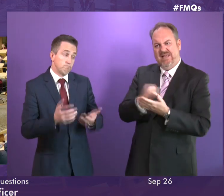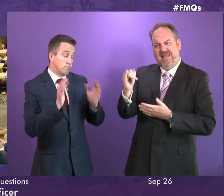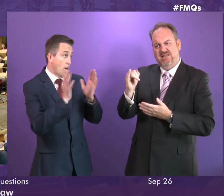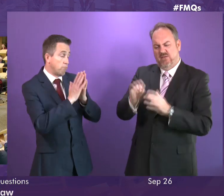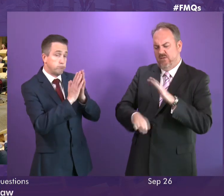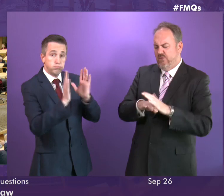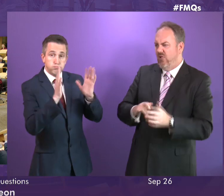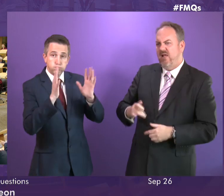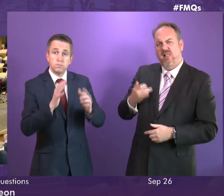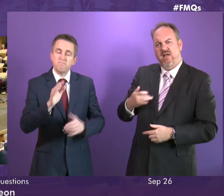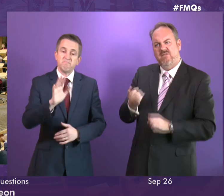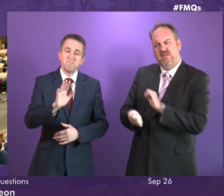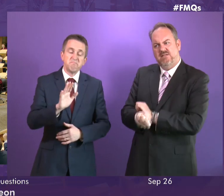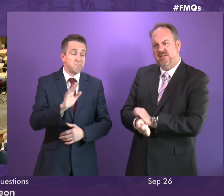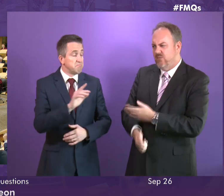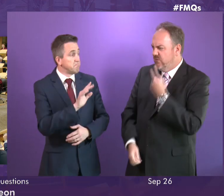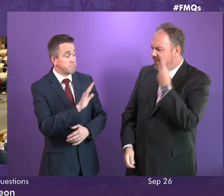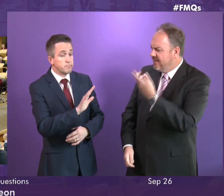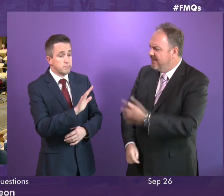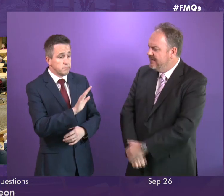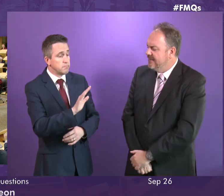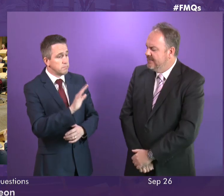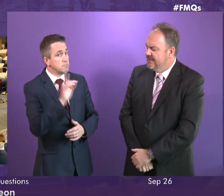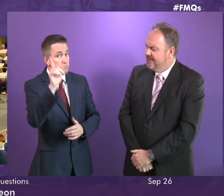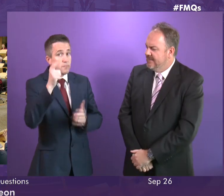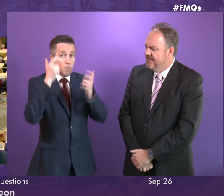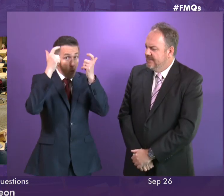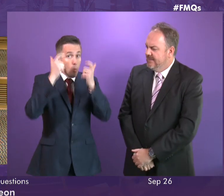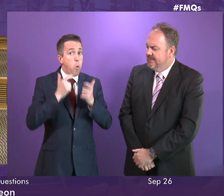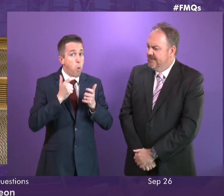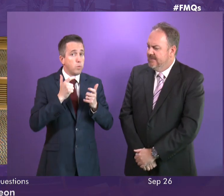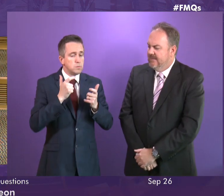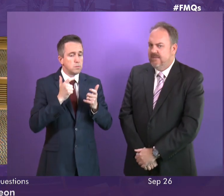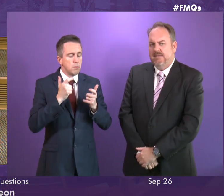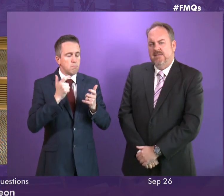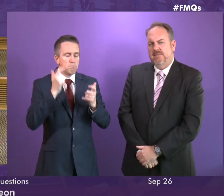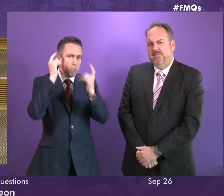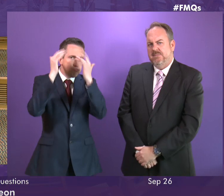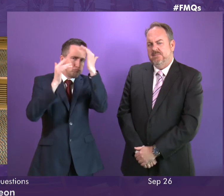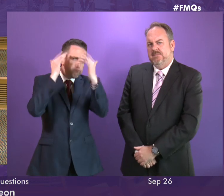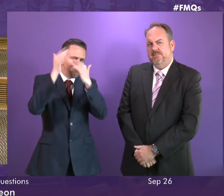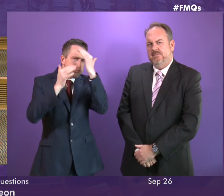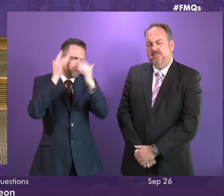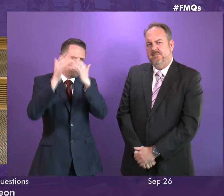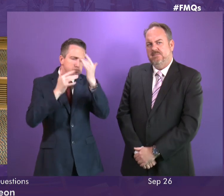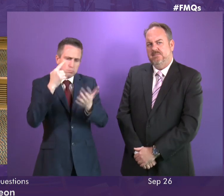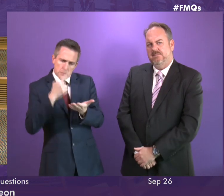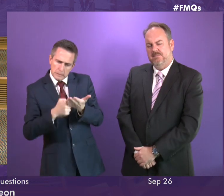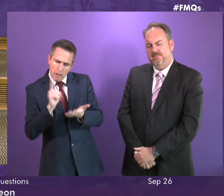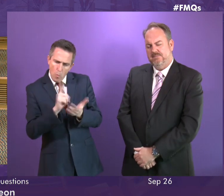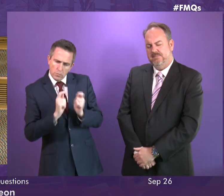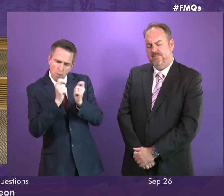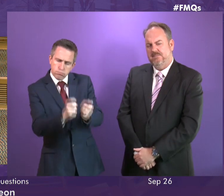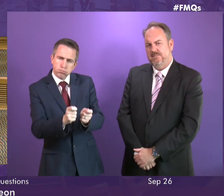The First Minister: It is open to a court to impose on a person